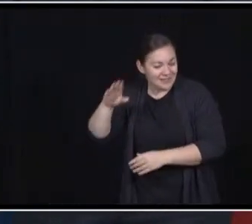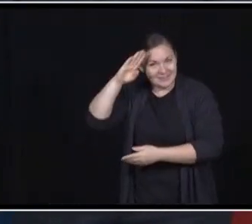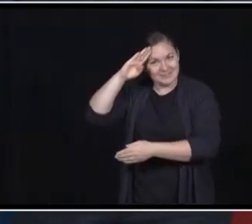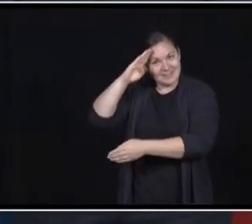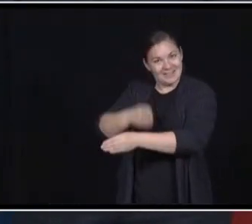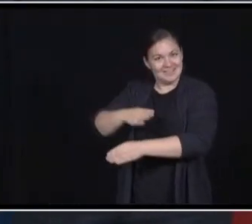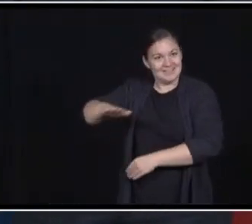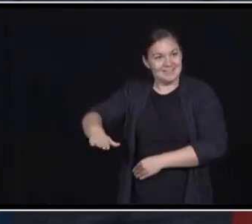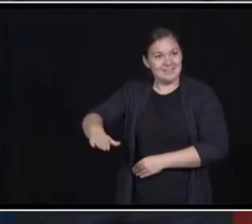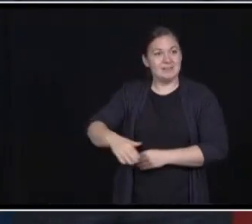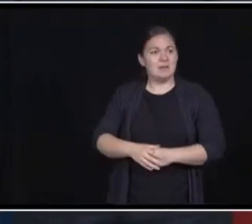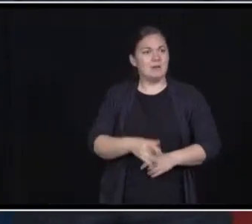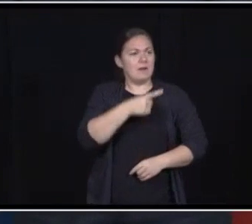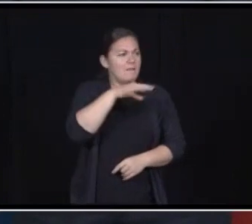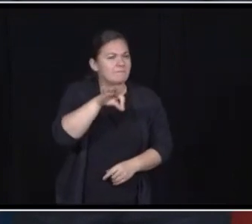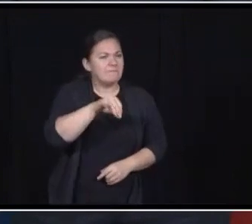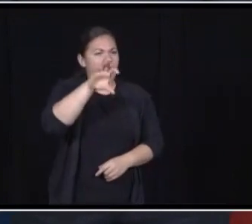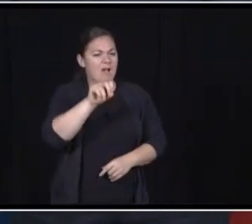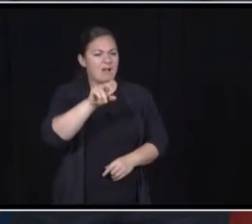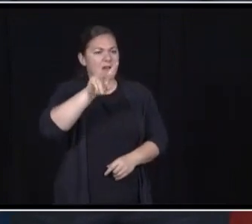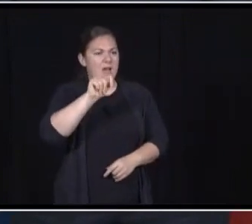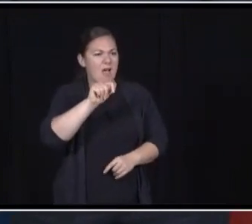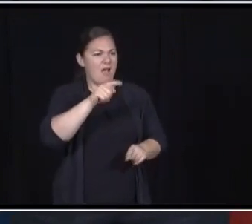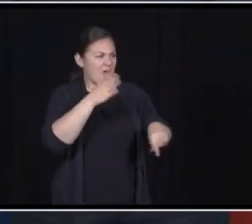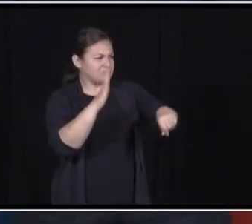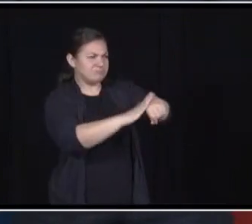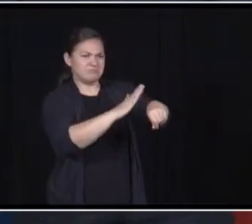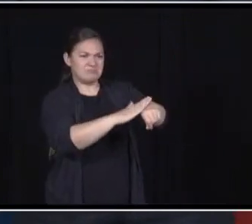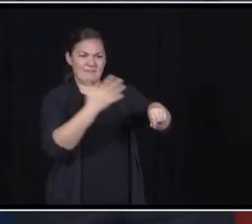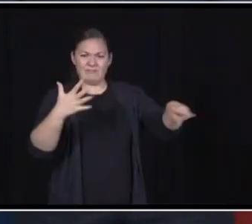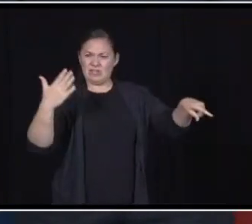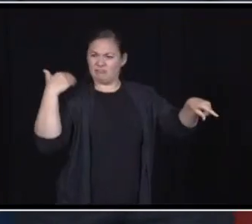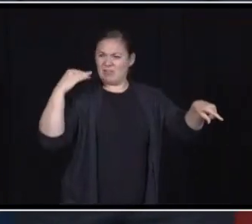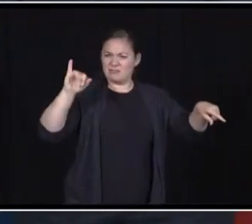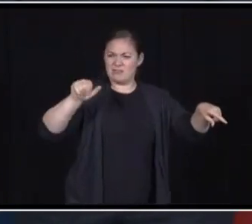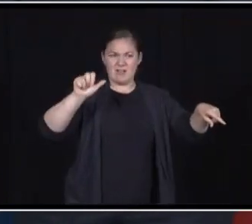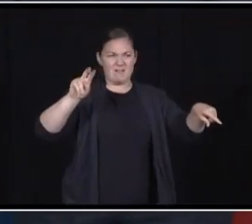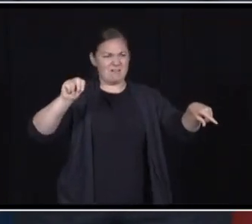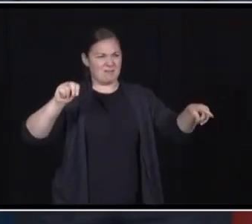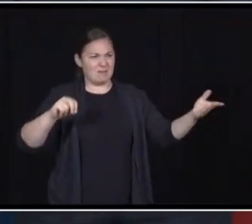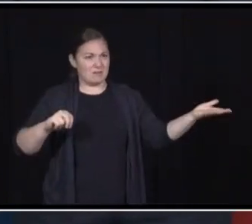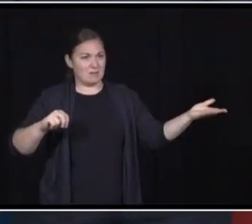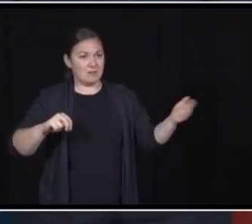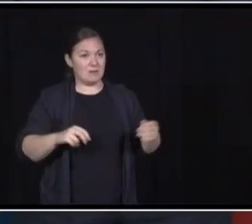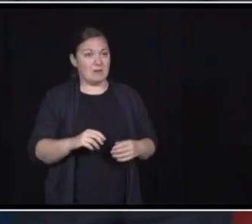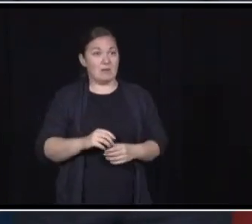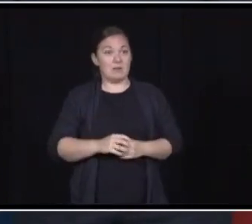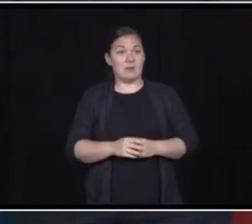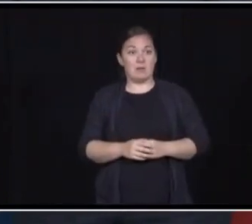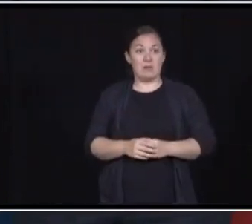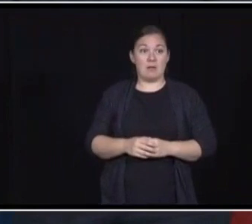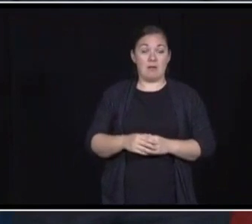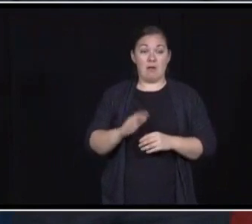, sorry that is my son behind me. When did you personally find out about this morning for the long-term care Association?